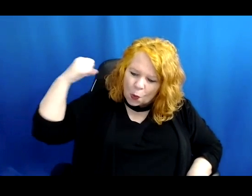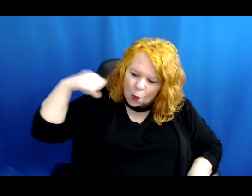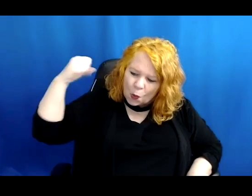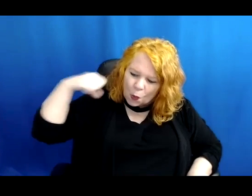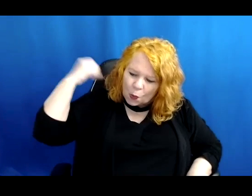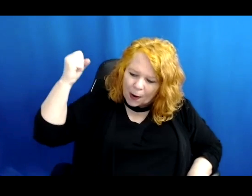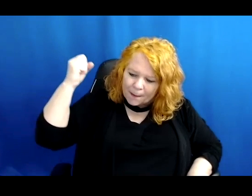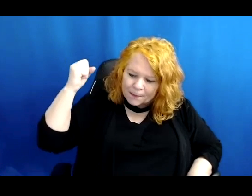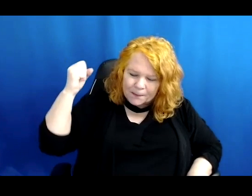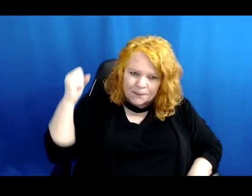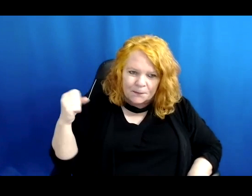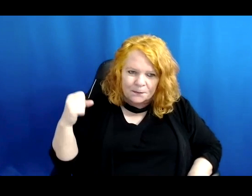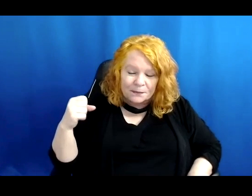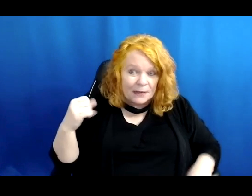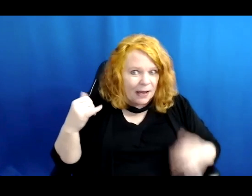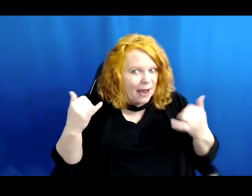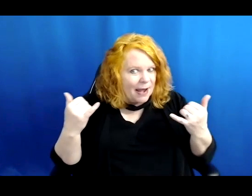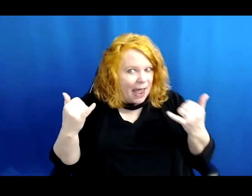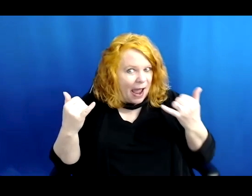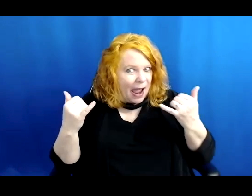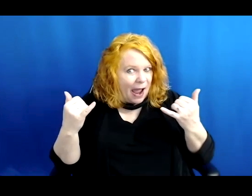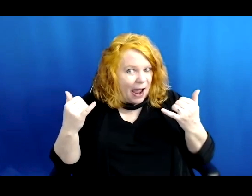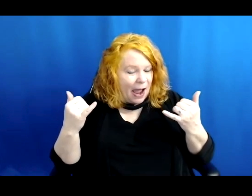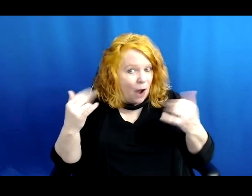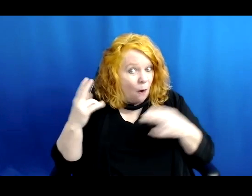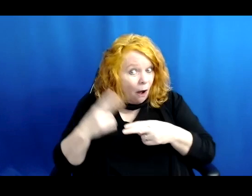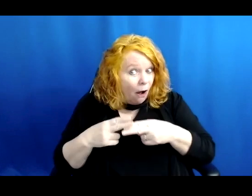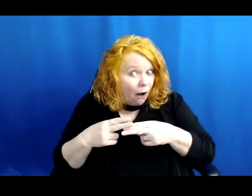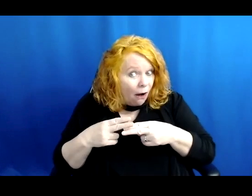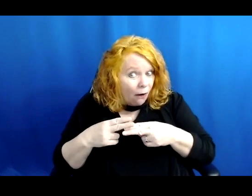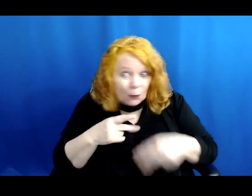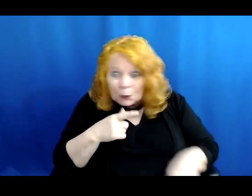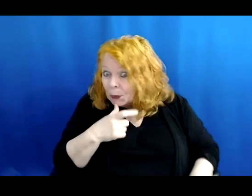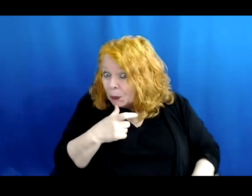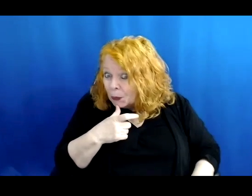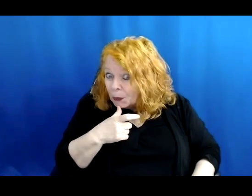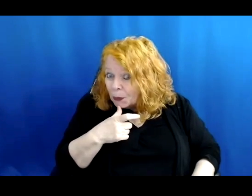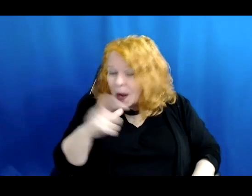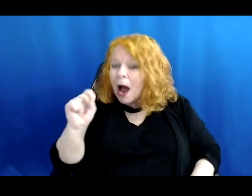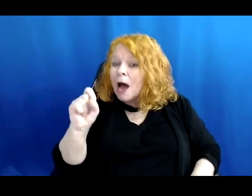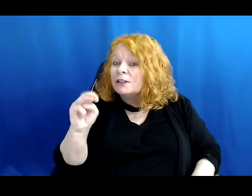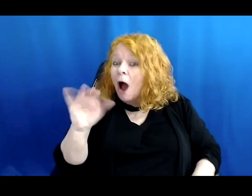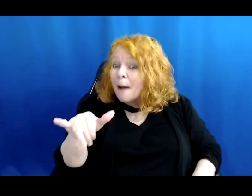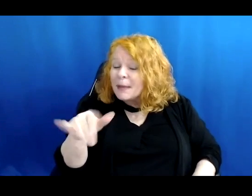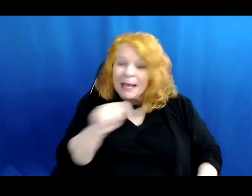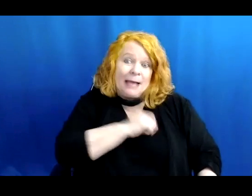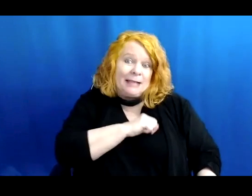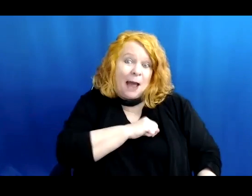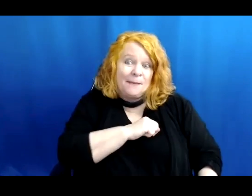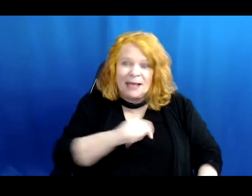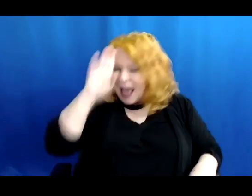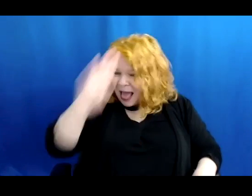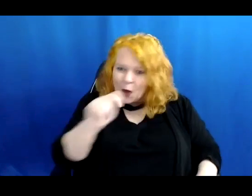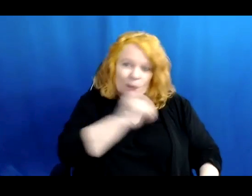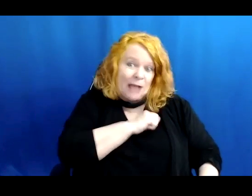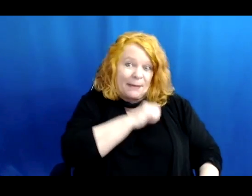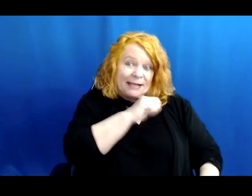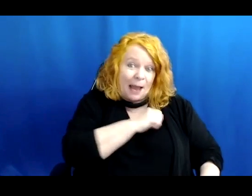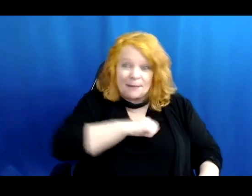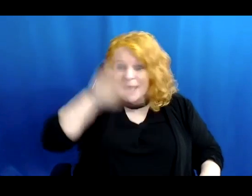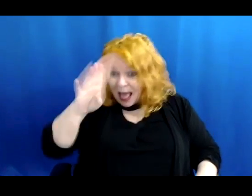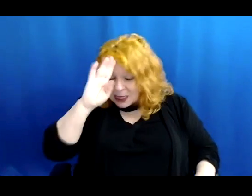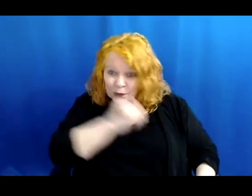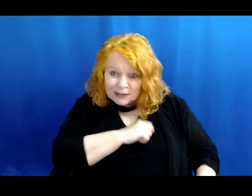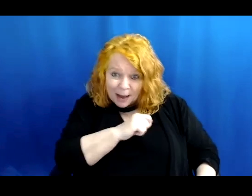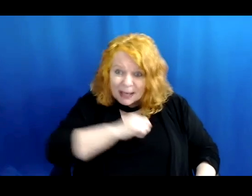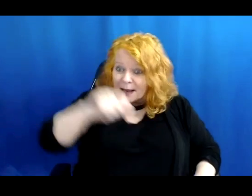And now it’s Tommy! Tommy Tommy, hello Tommy. Tommy, Tommy, hello Tommy.